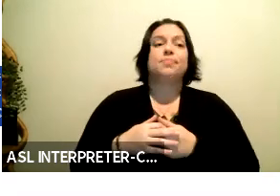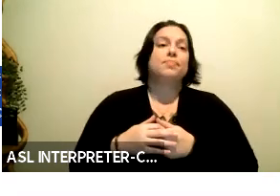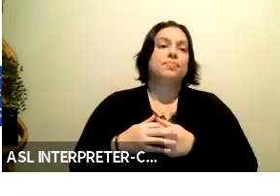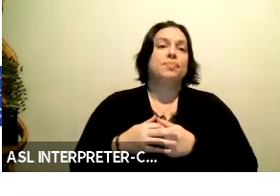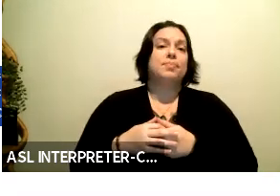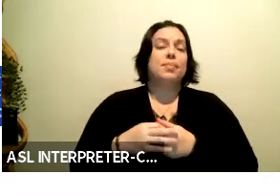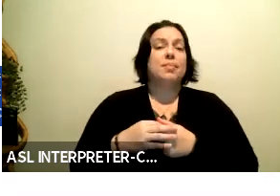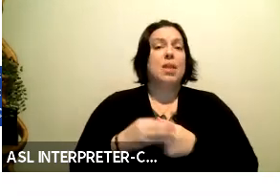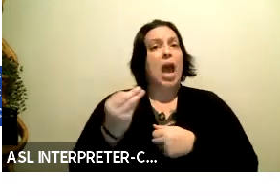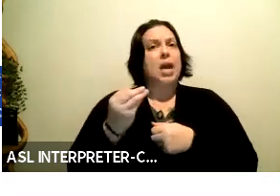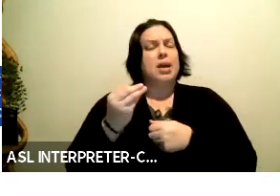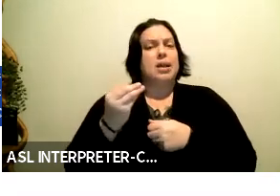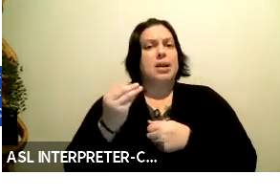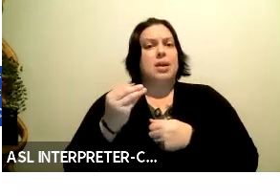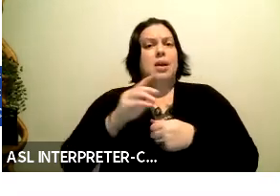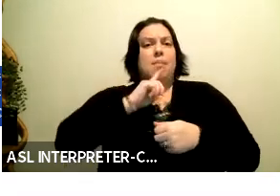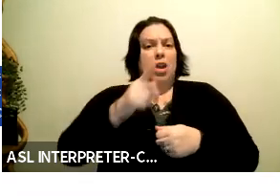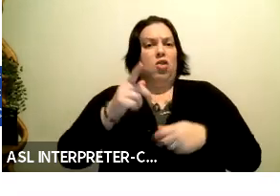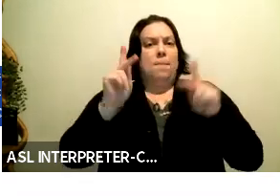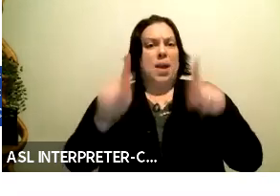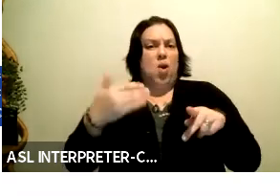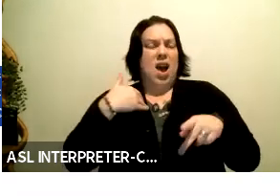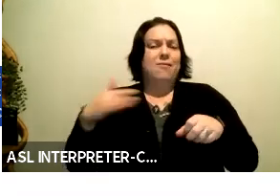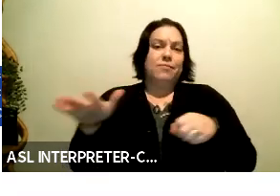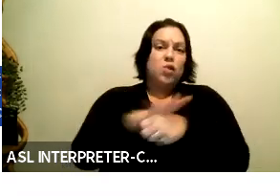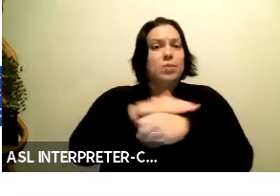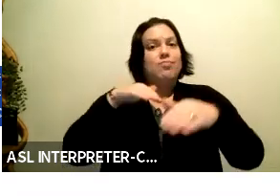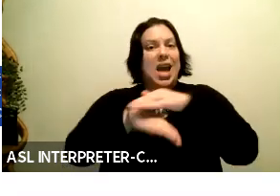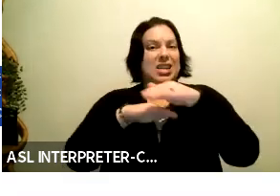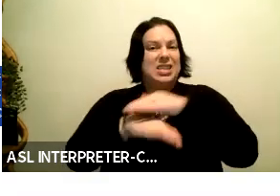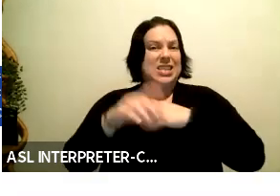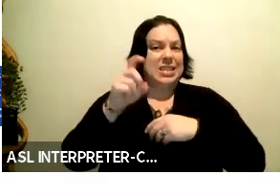account for people with access and functional needs, emergency preparedness workshops,